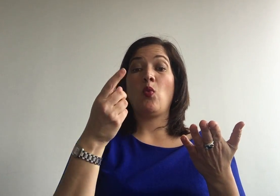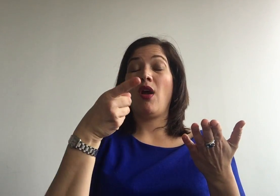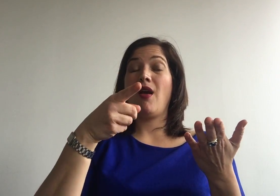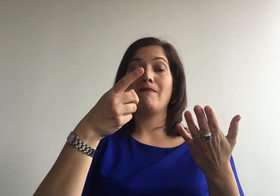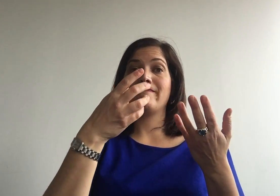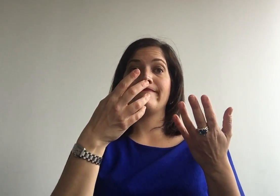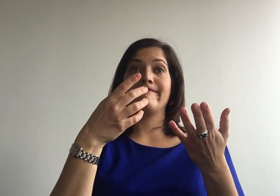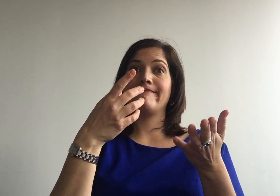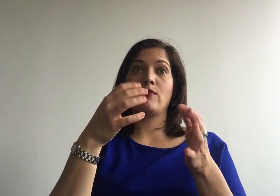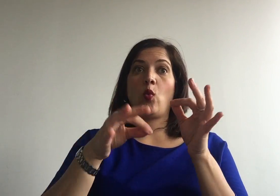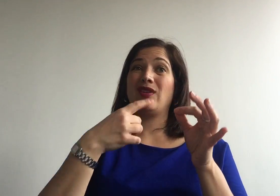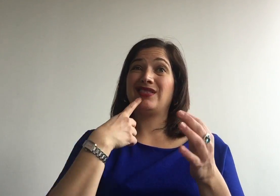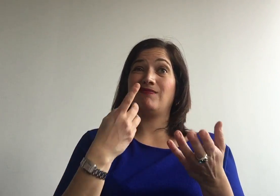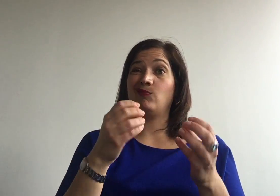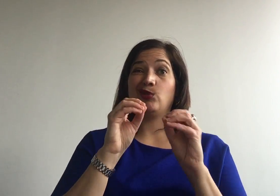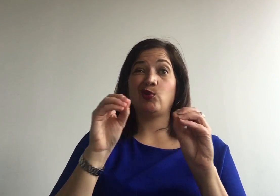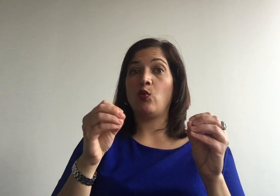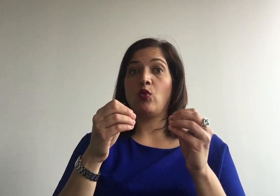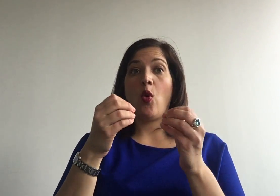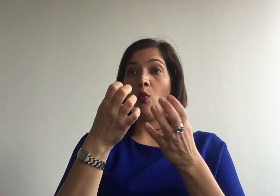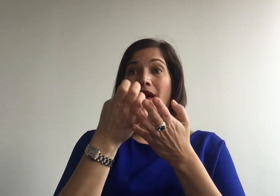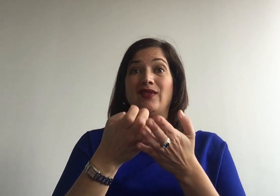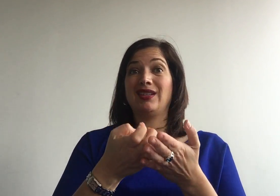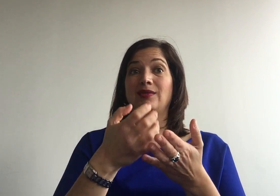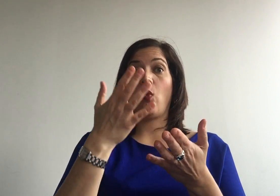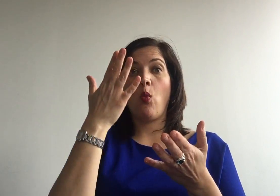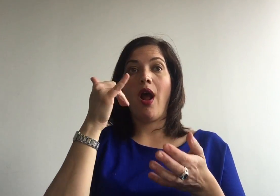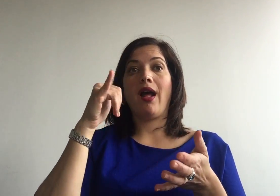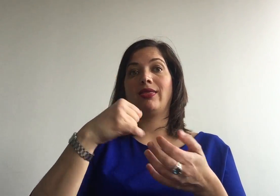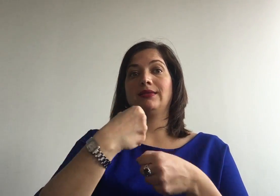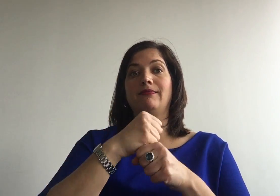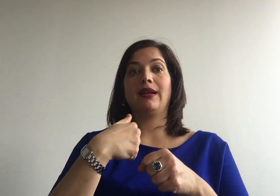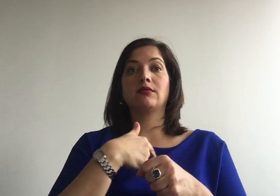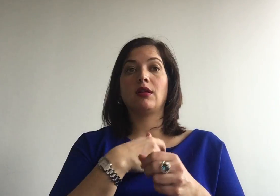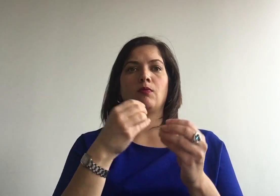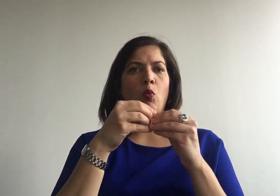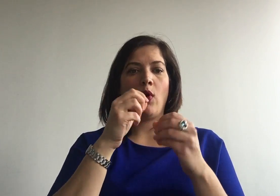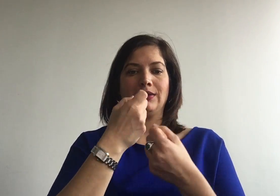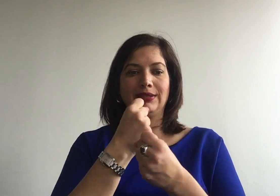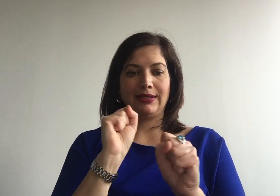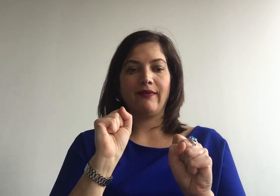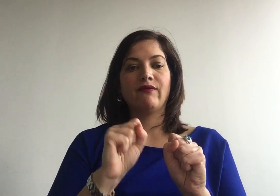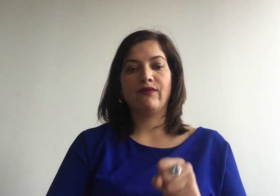The Court said Trump provided no evidence to support why not having this EO would make America less safe.